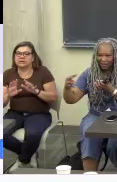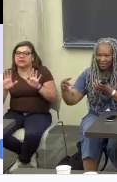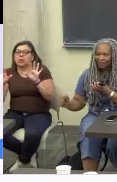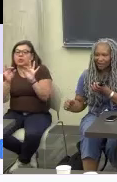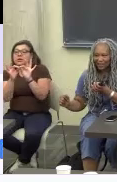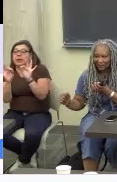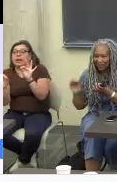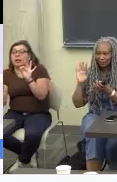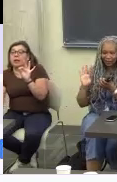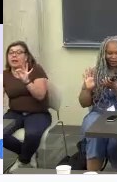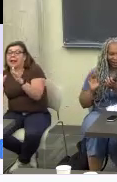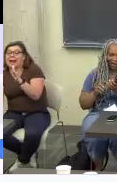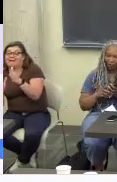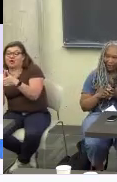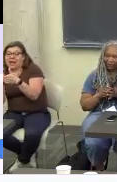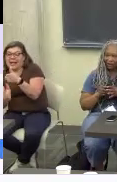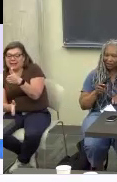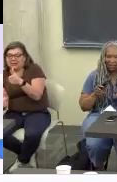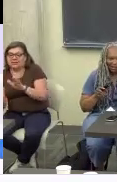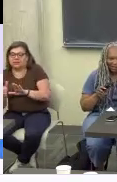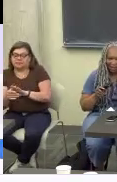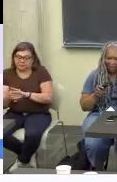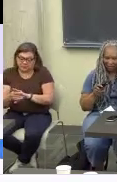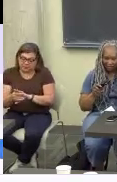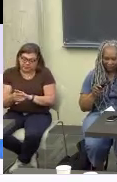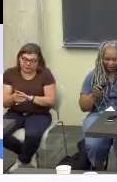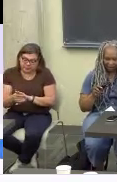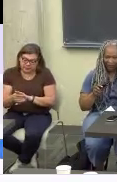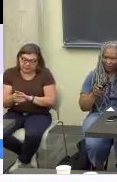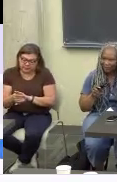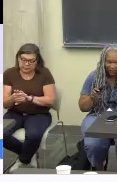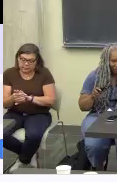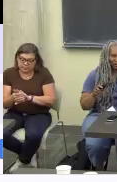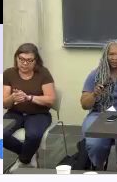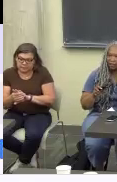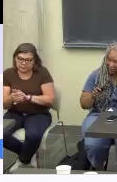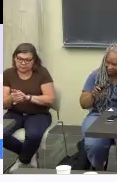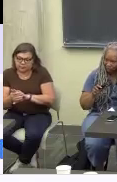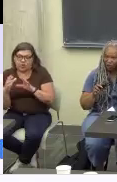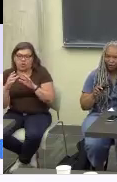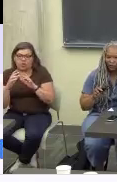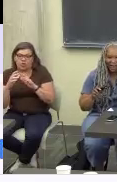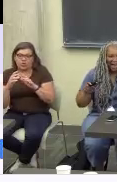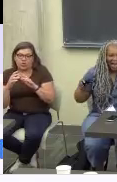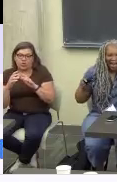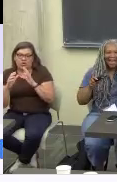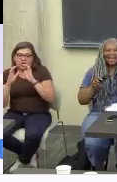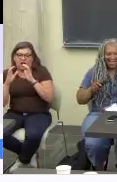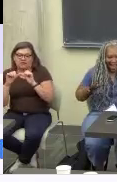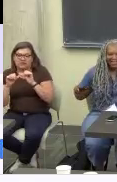off and it never ends in a particular kind of way. So the conversation regenerates and renews.